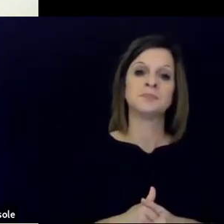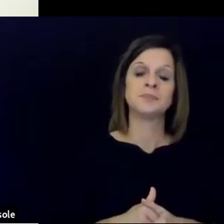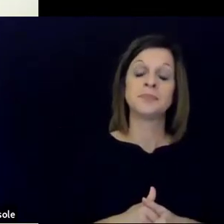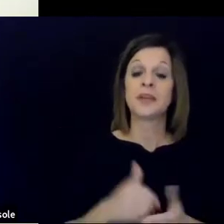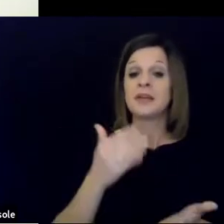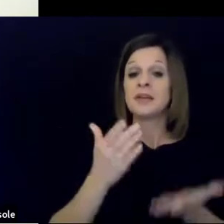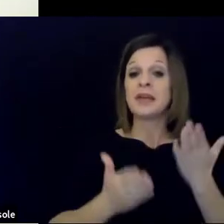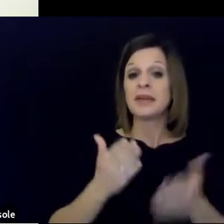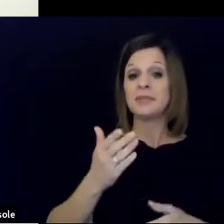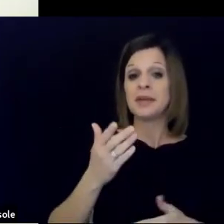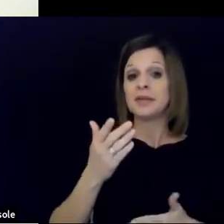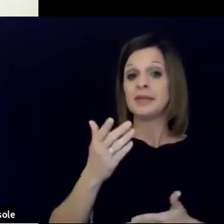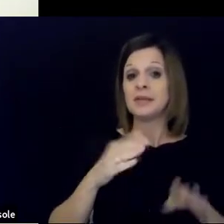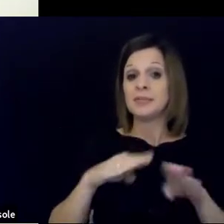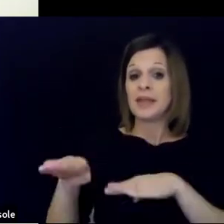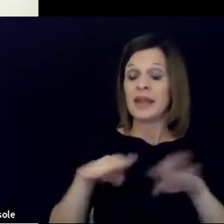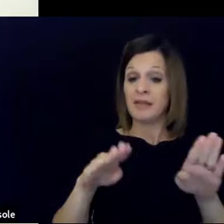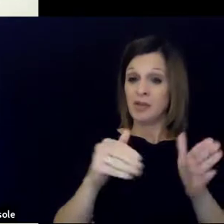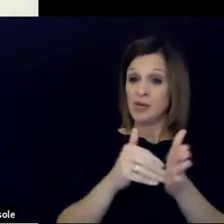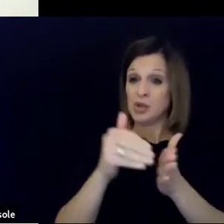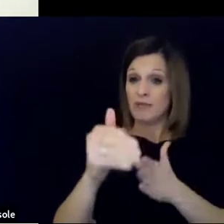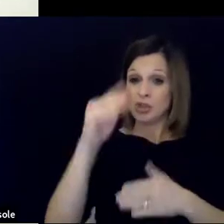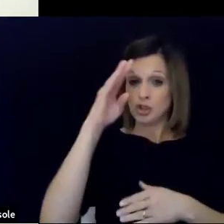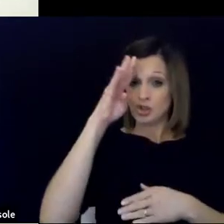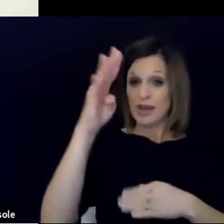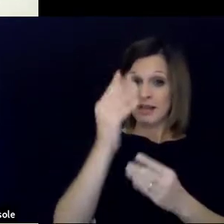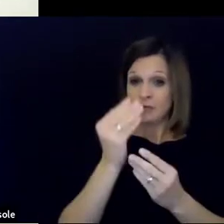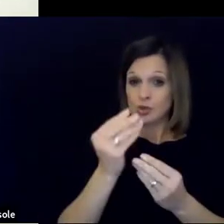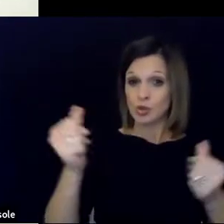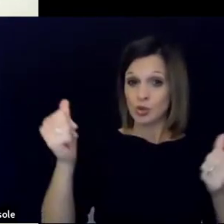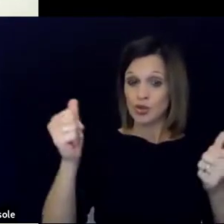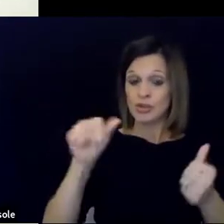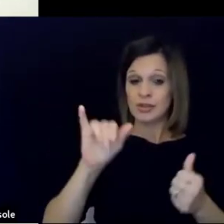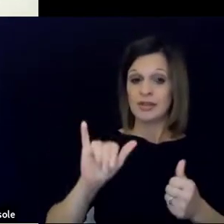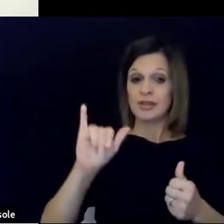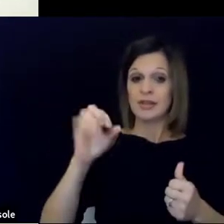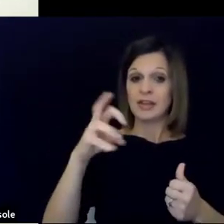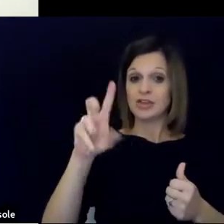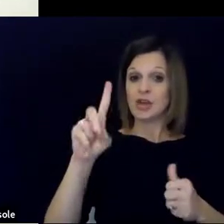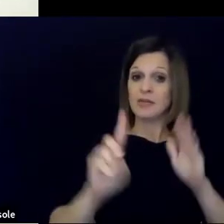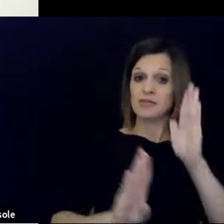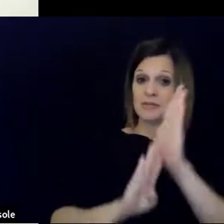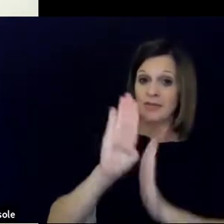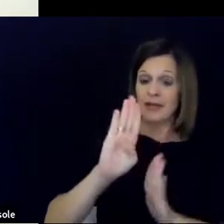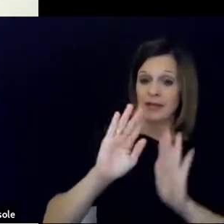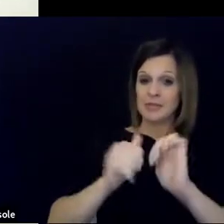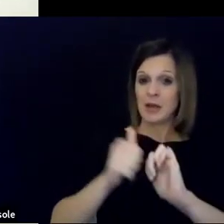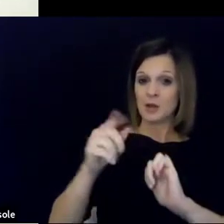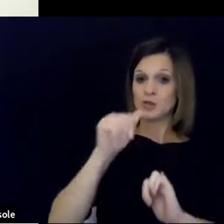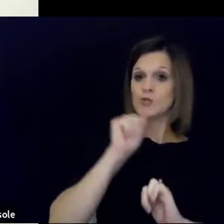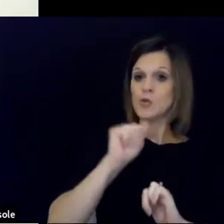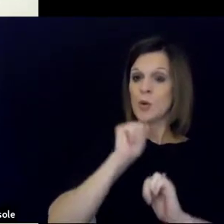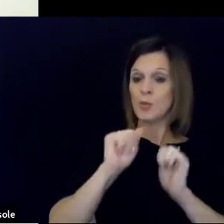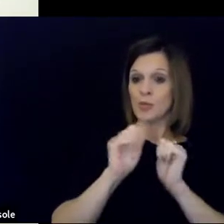This is how I've worked it out. If I do this, this will help to solve a situation that I'm experiencing.